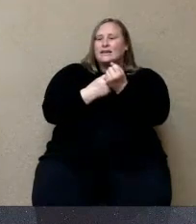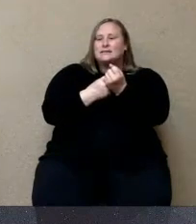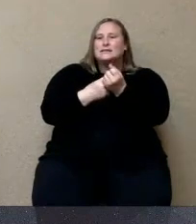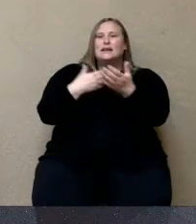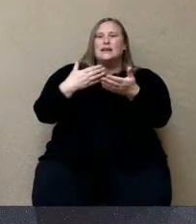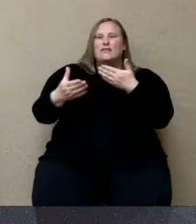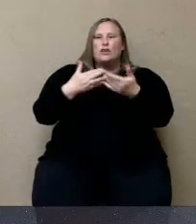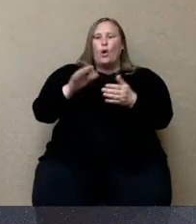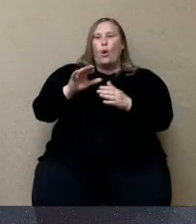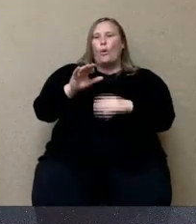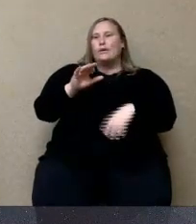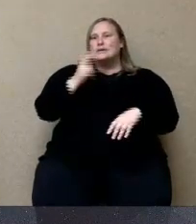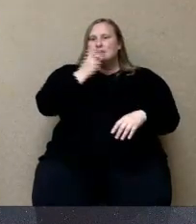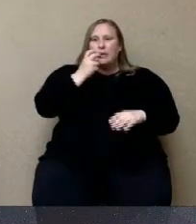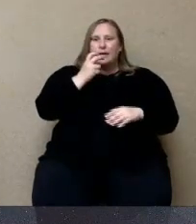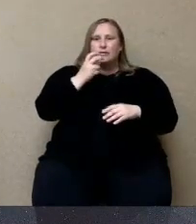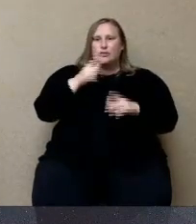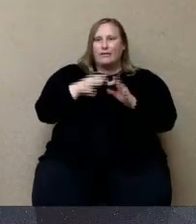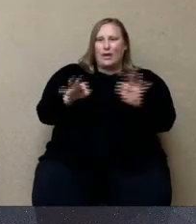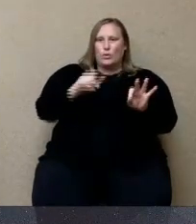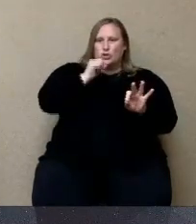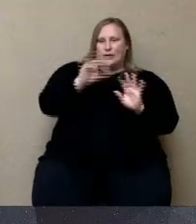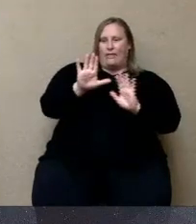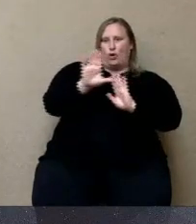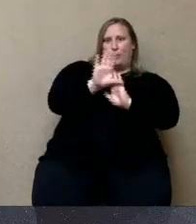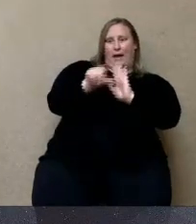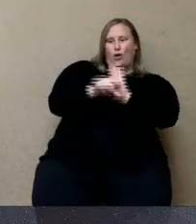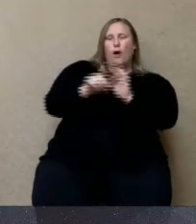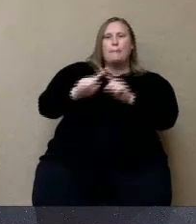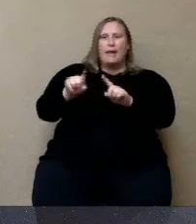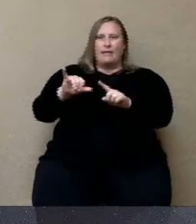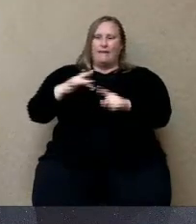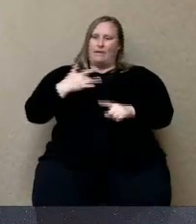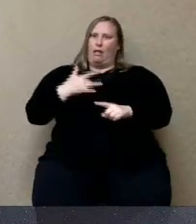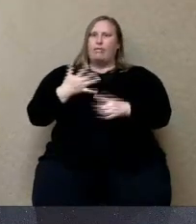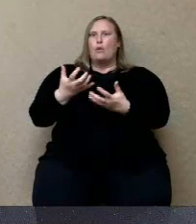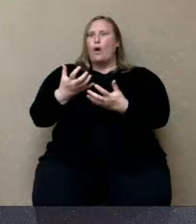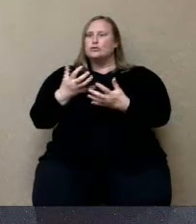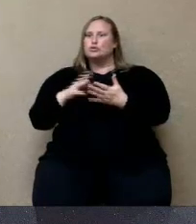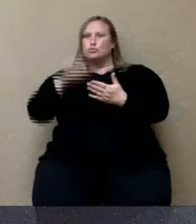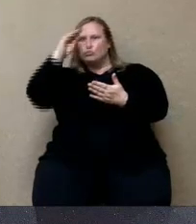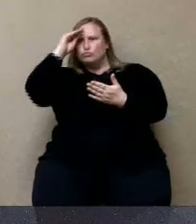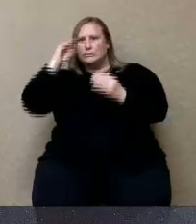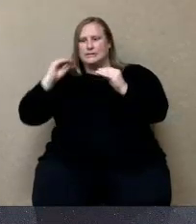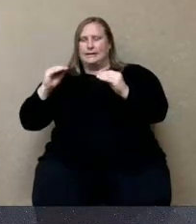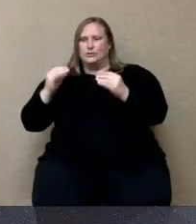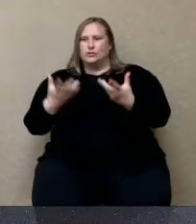their, wasn't their background, but it's a passion area for them. Yeah, that's cool, Mike.